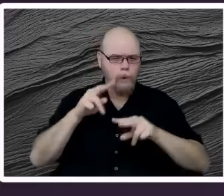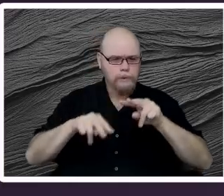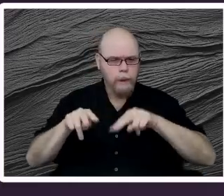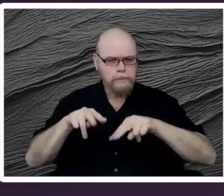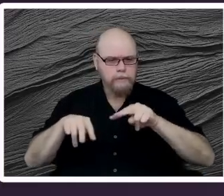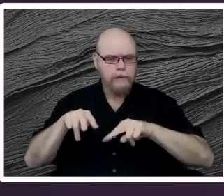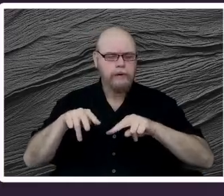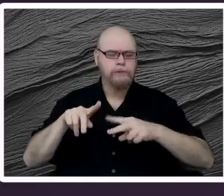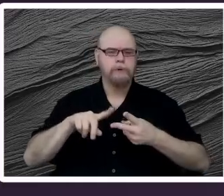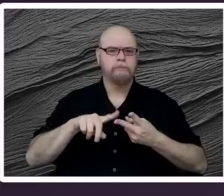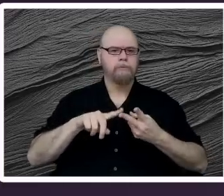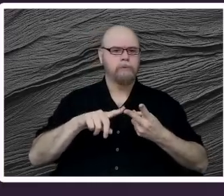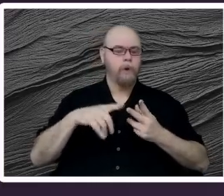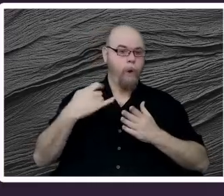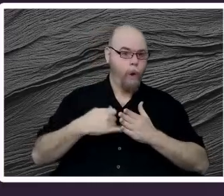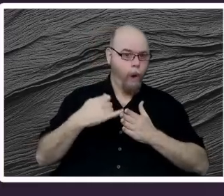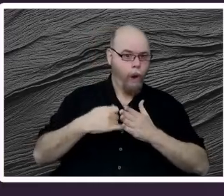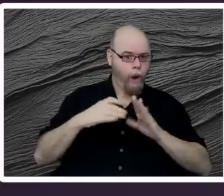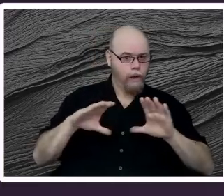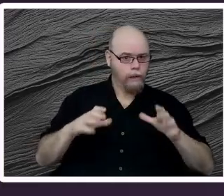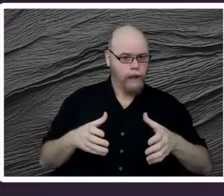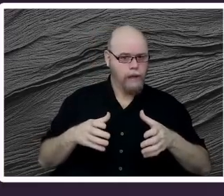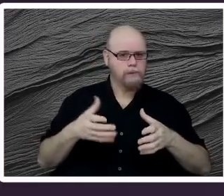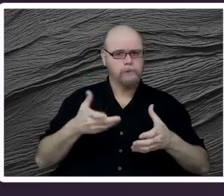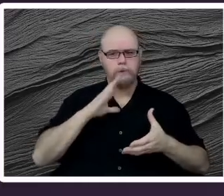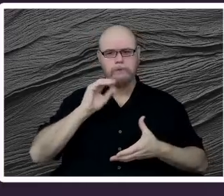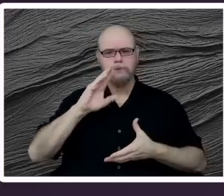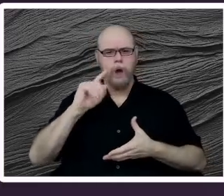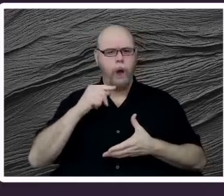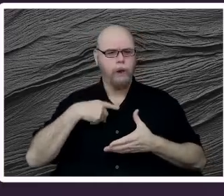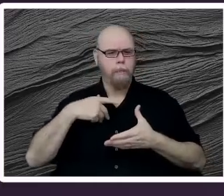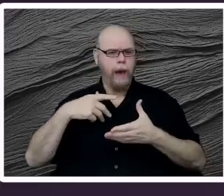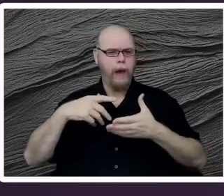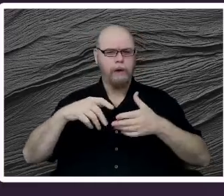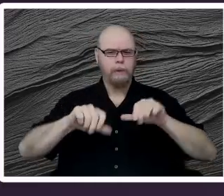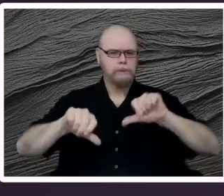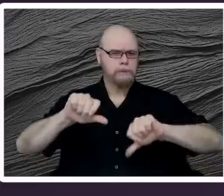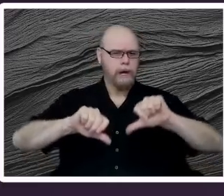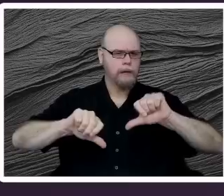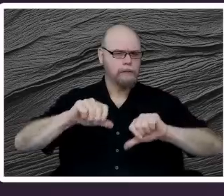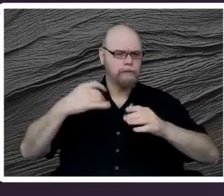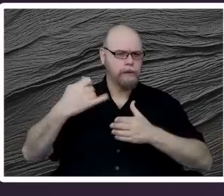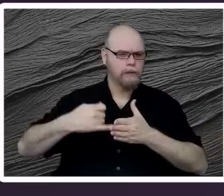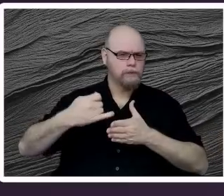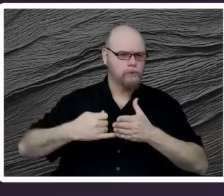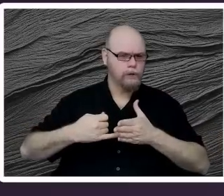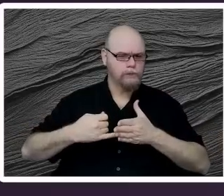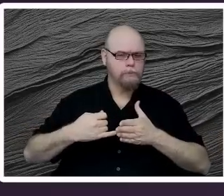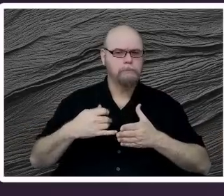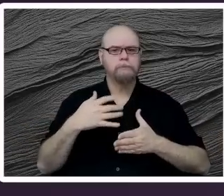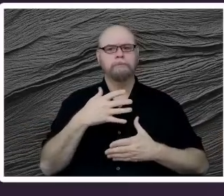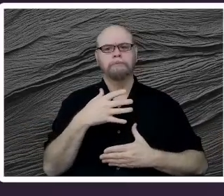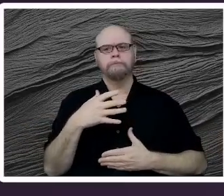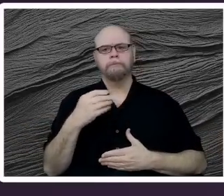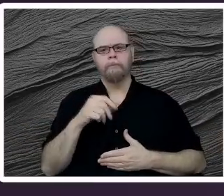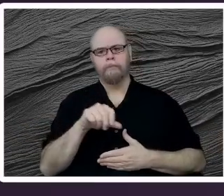you could talk about scientific illustration. And here's another example from the Forest Grove High